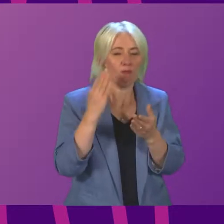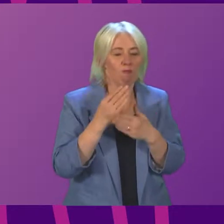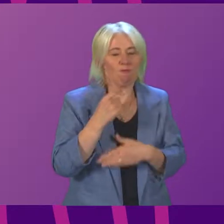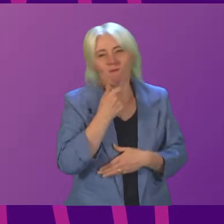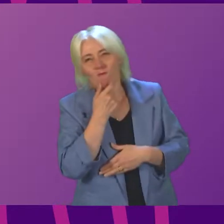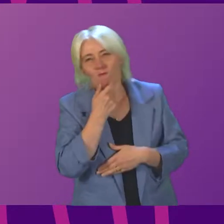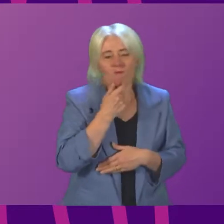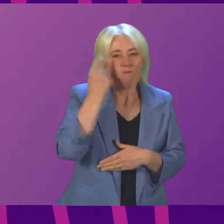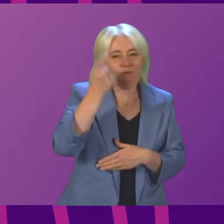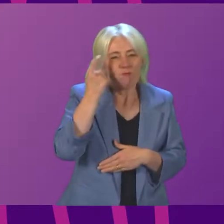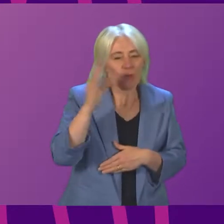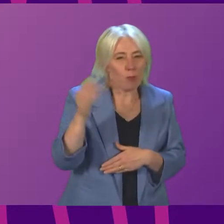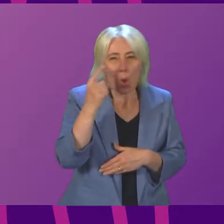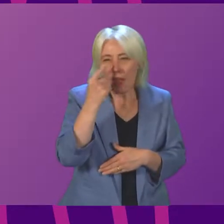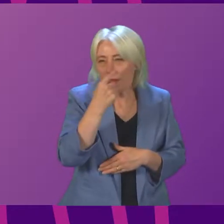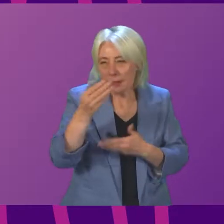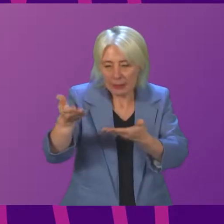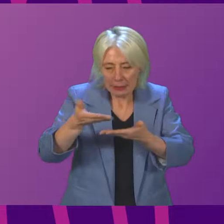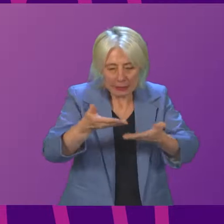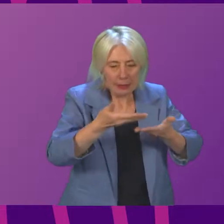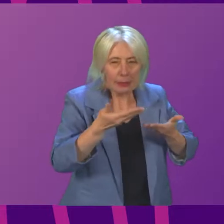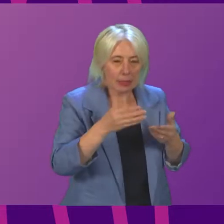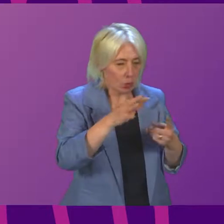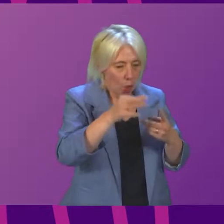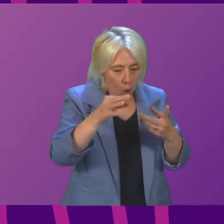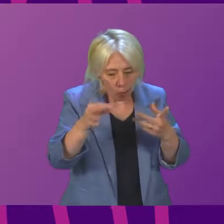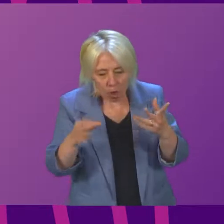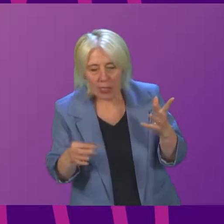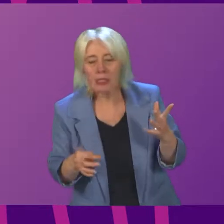of all the current evidence and all the available options, ministers determined